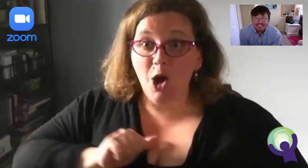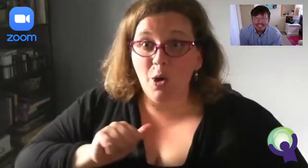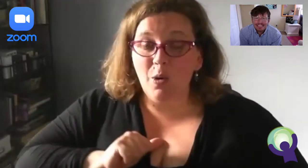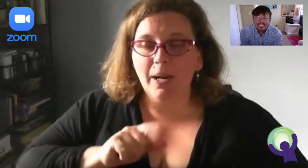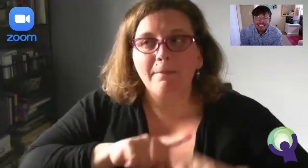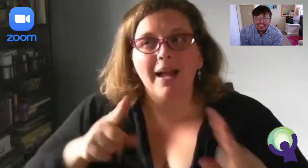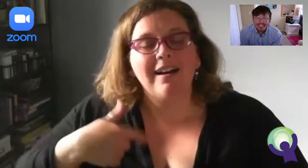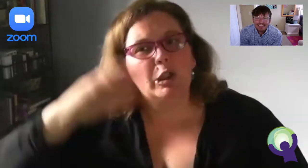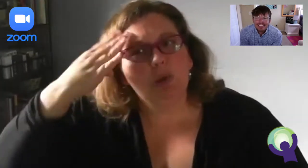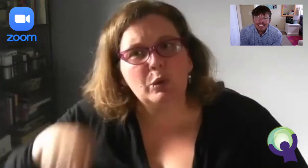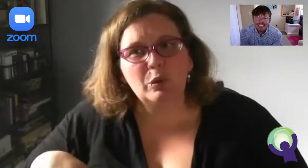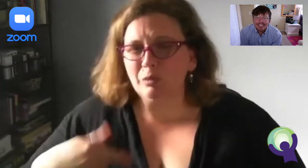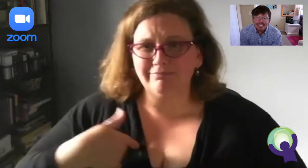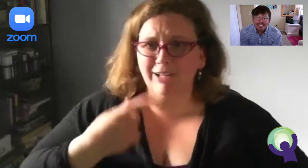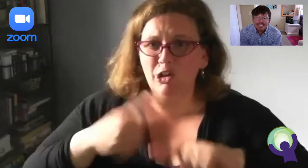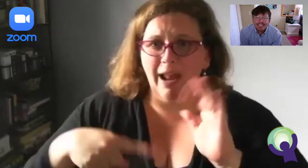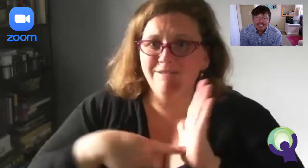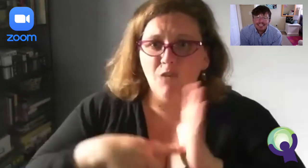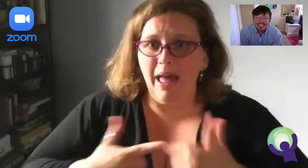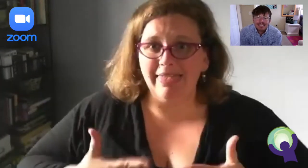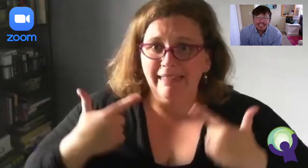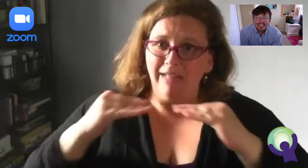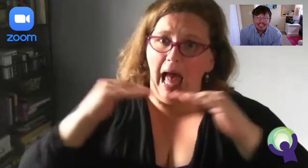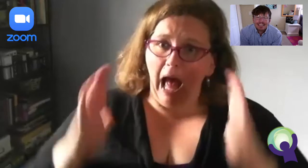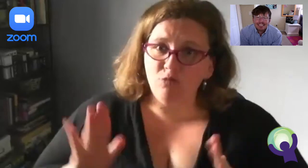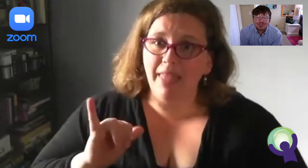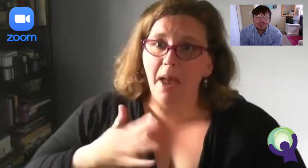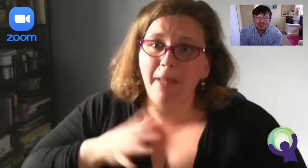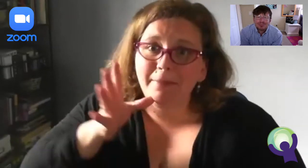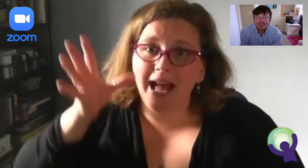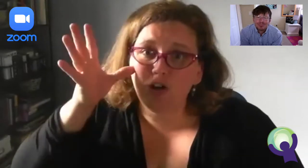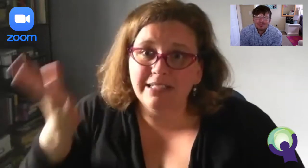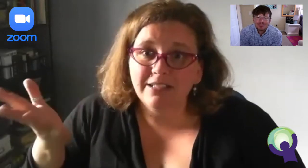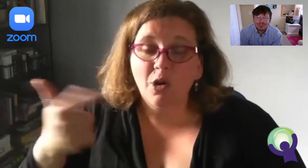out and drive around on my own so I couldn't afford to own a